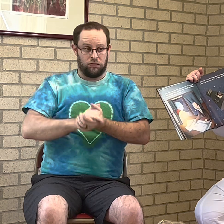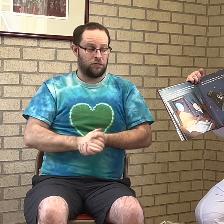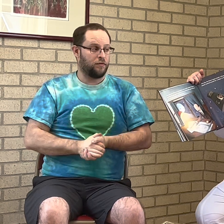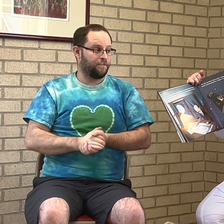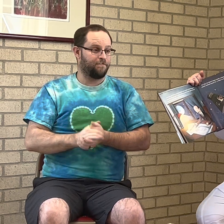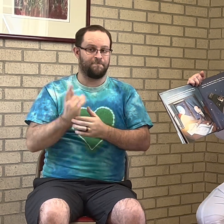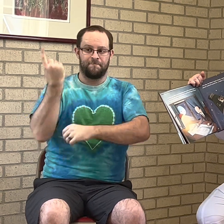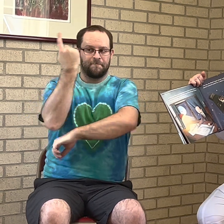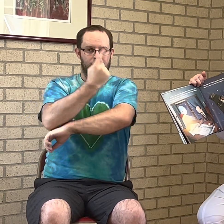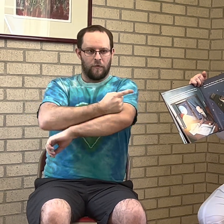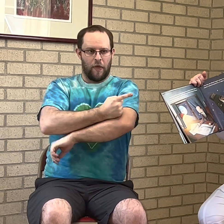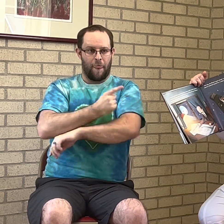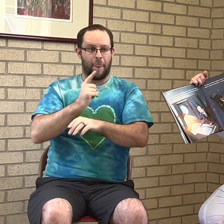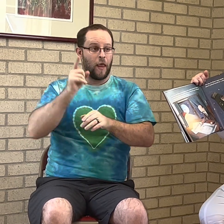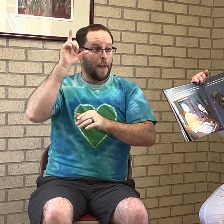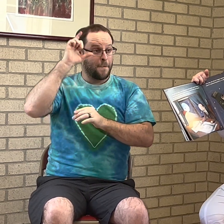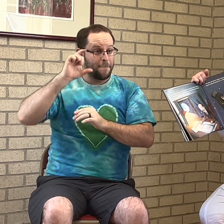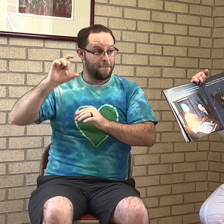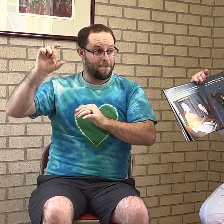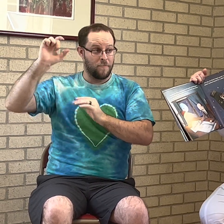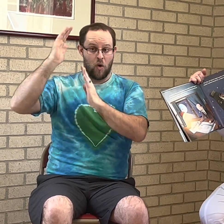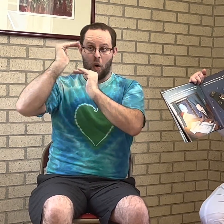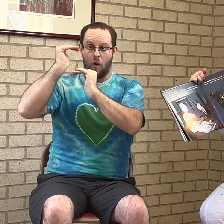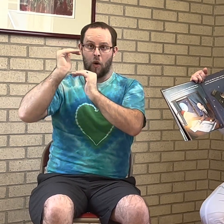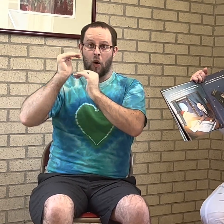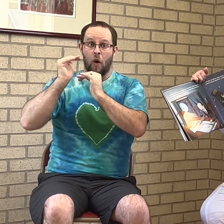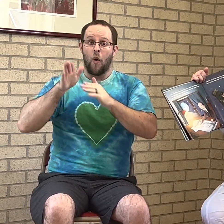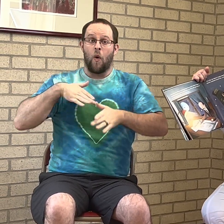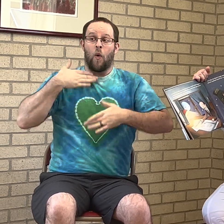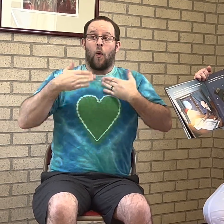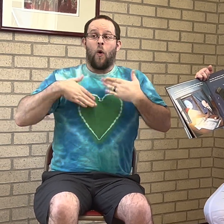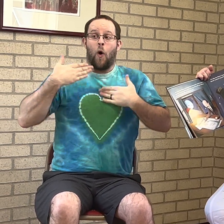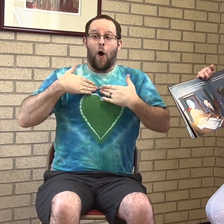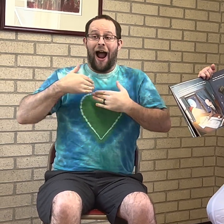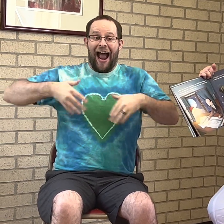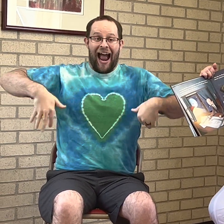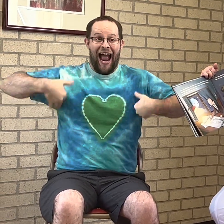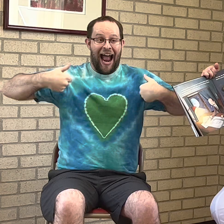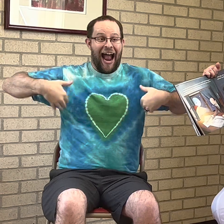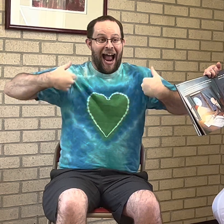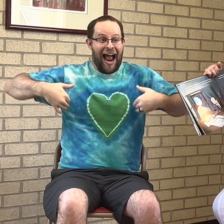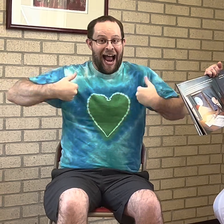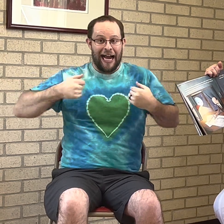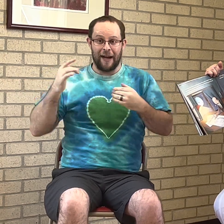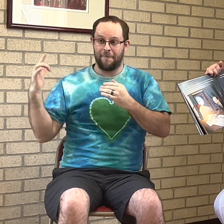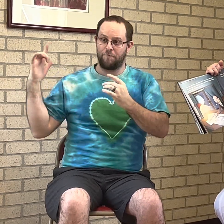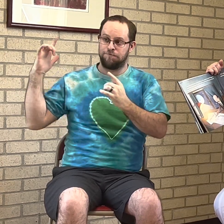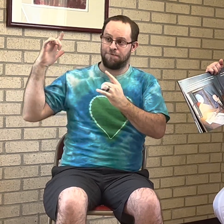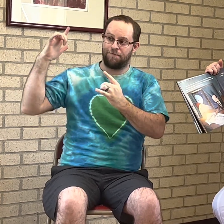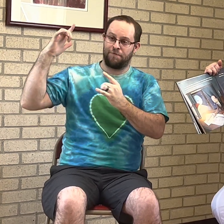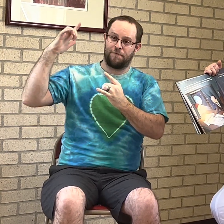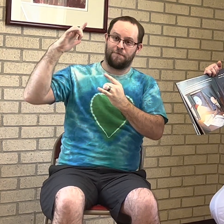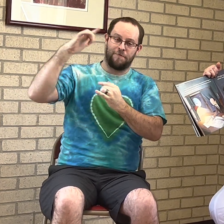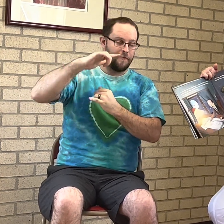One day the moon's hopes soared. A chimpanzee in a Mercury capsule rocketed towards her!